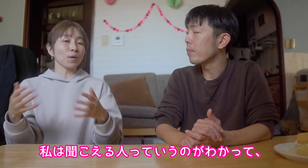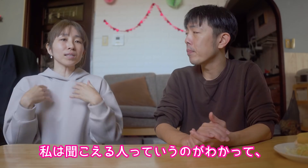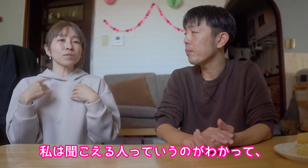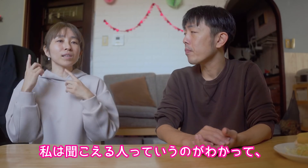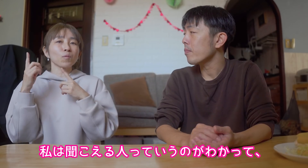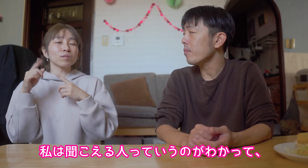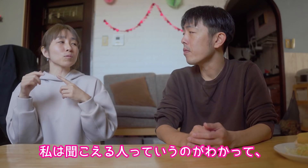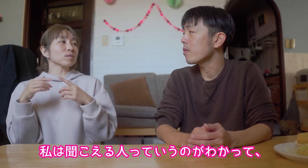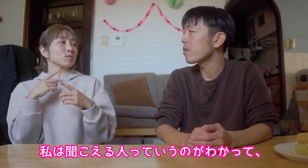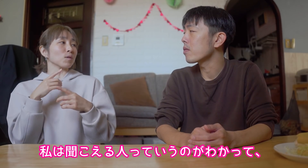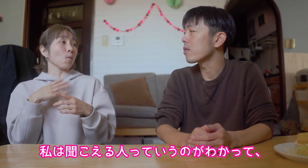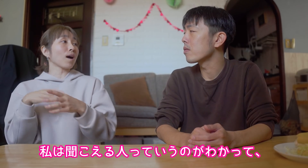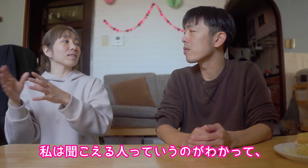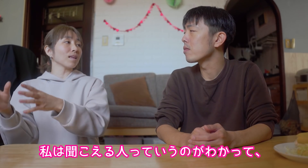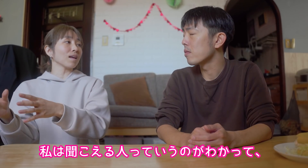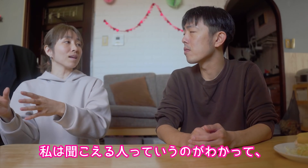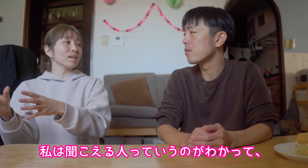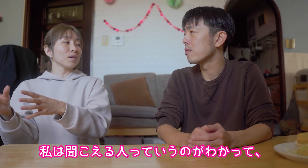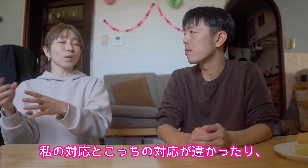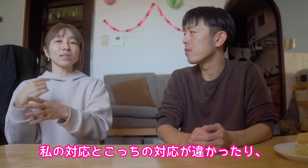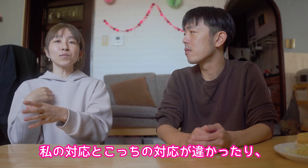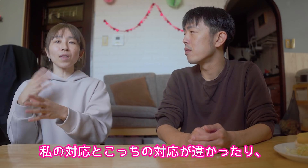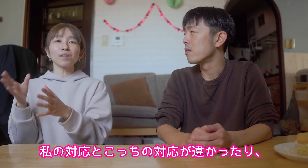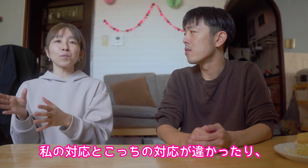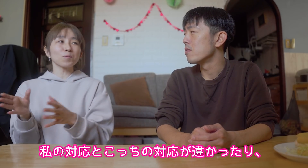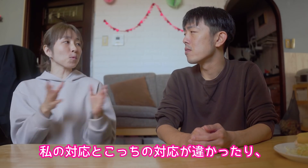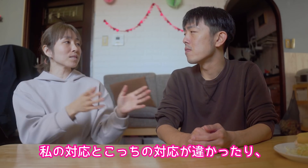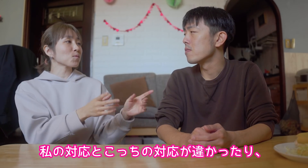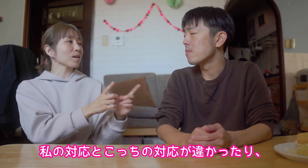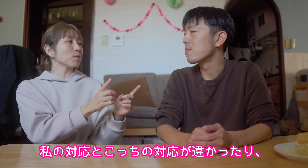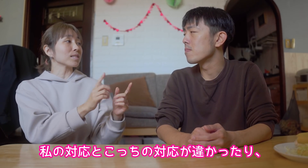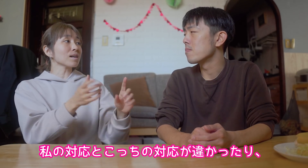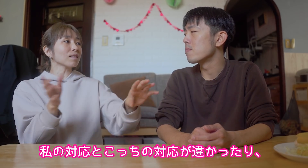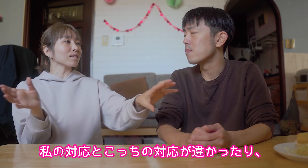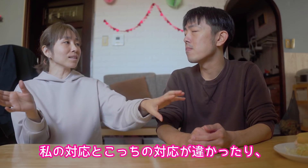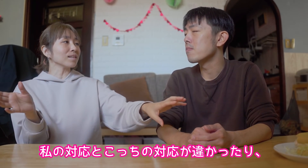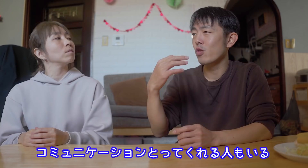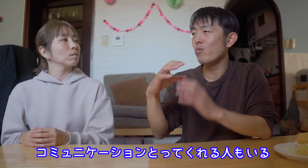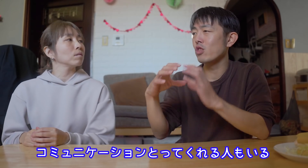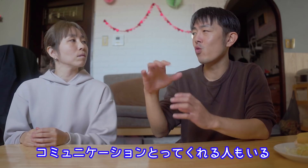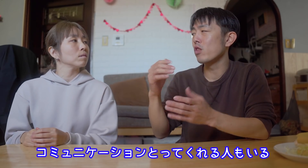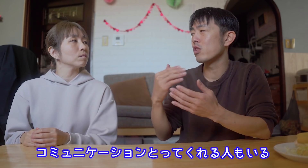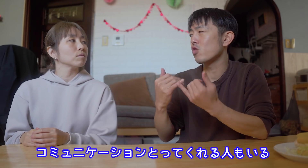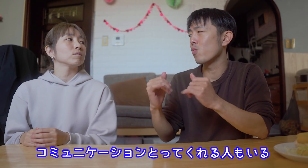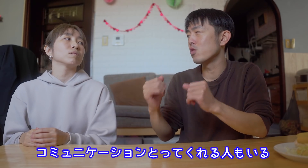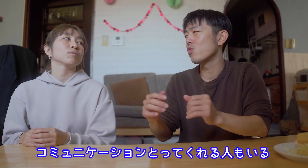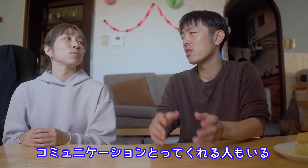They know that I'm a person who can hear, and their response is different from yours. (Dad)There are people who communicate with me.